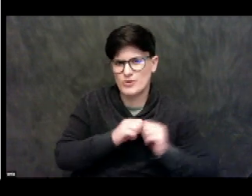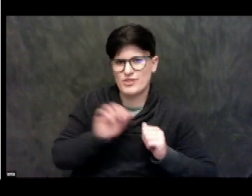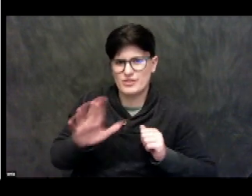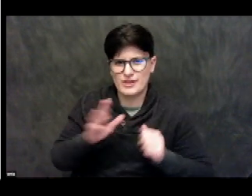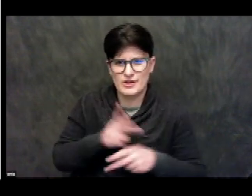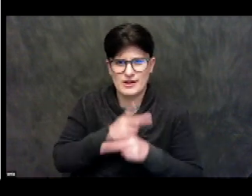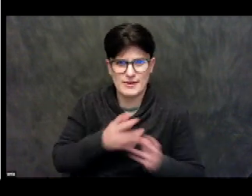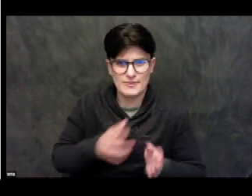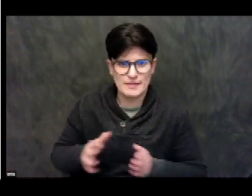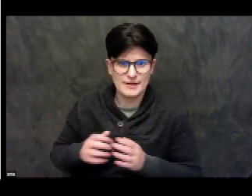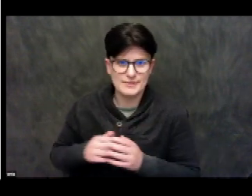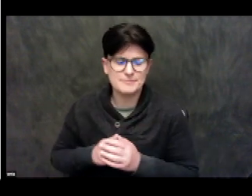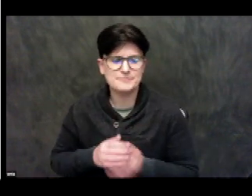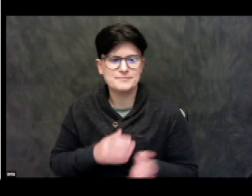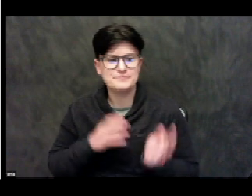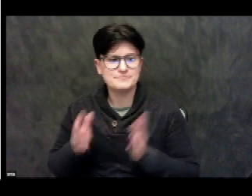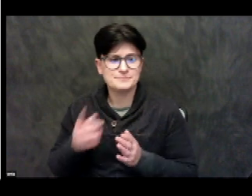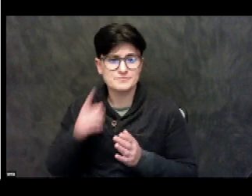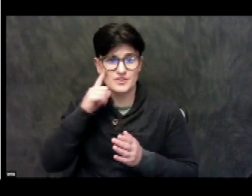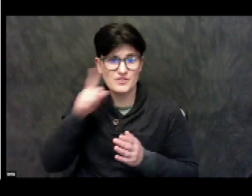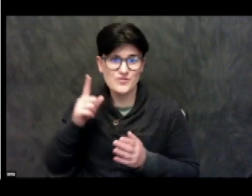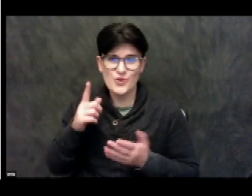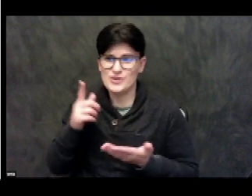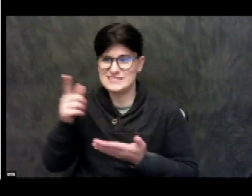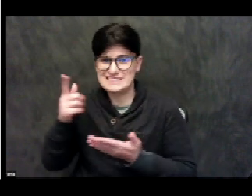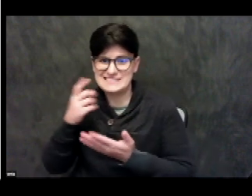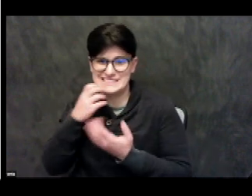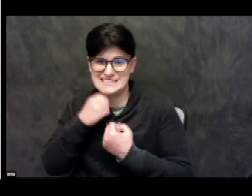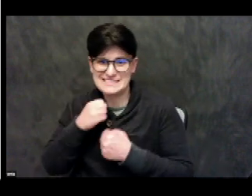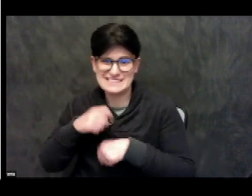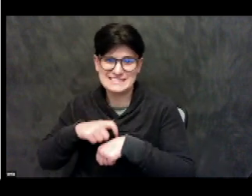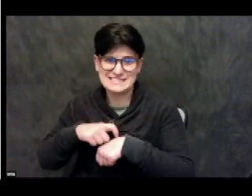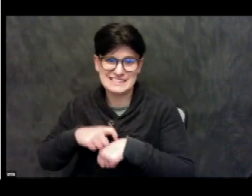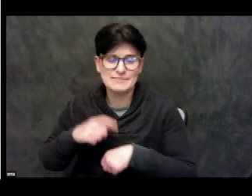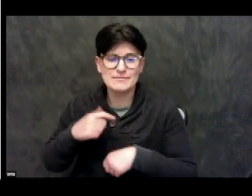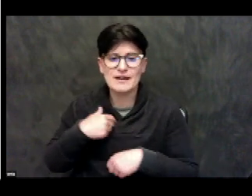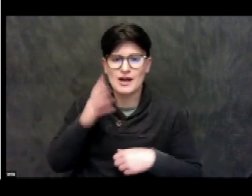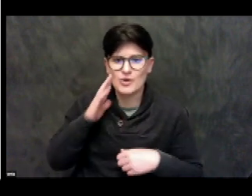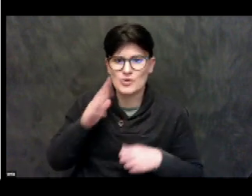For the sake of time, I'm going to try to keep moving on. We really did talk about